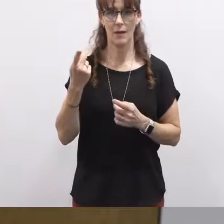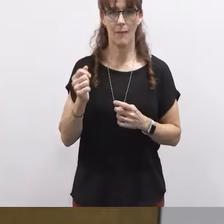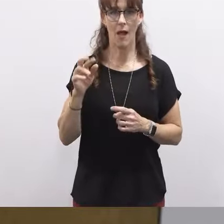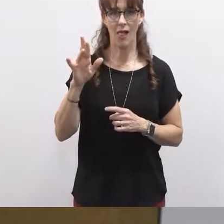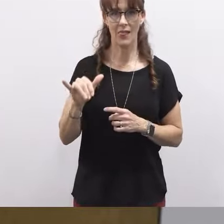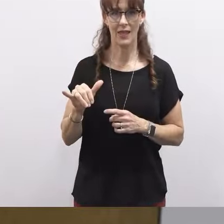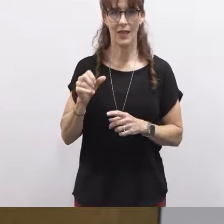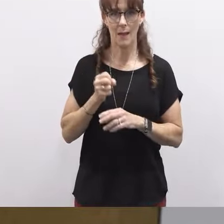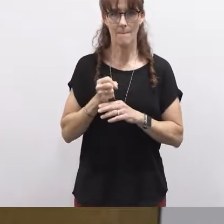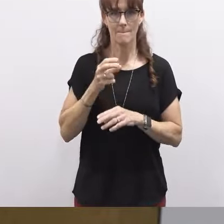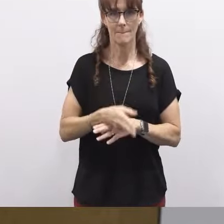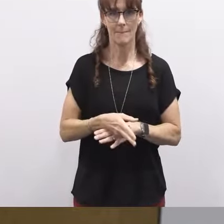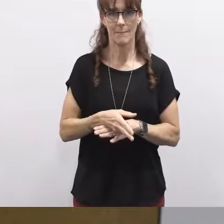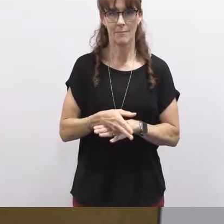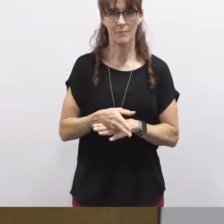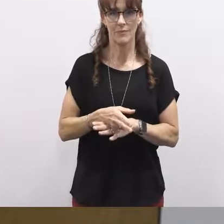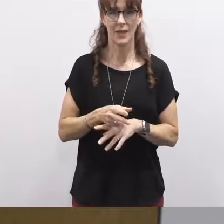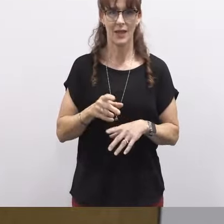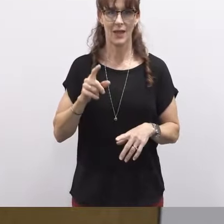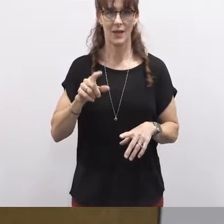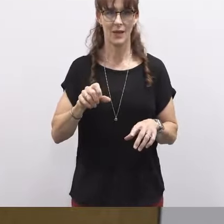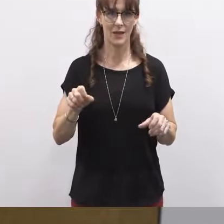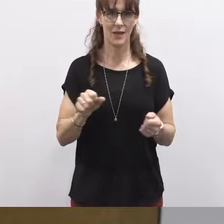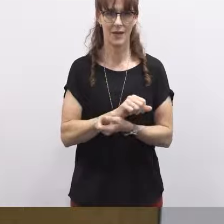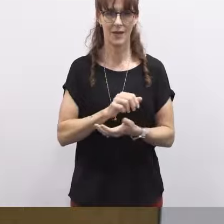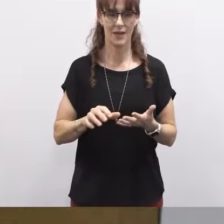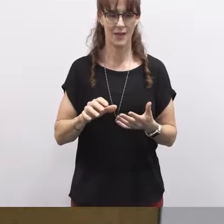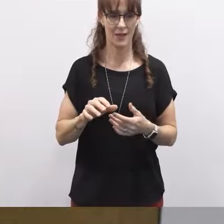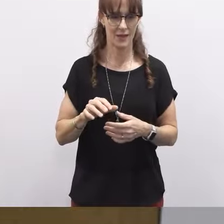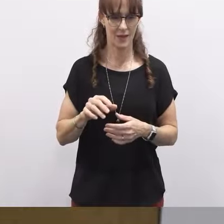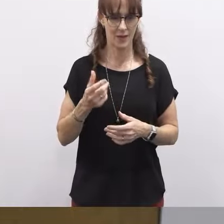We beat the breaks off a couple of days ago,